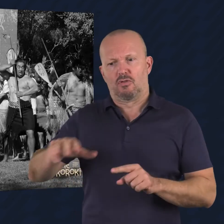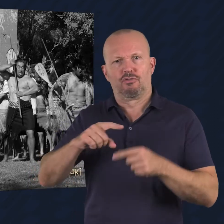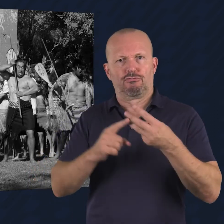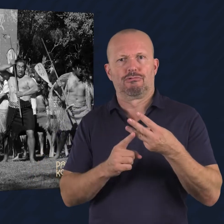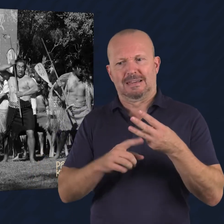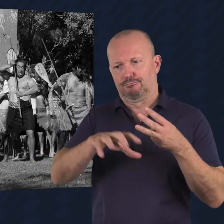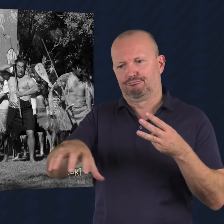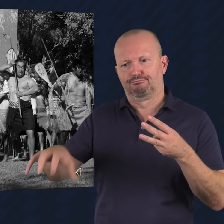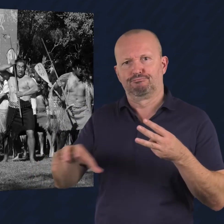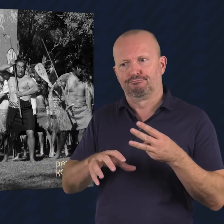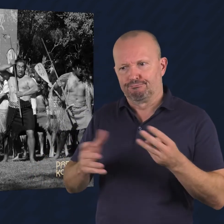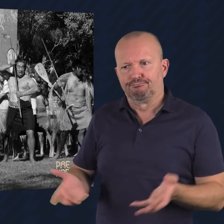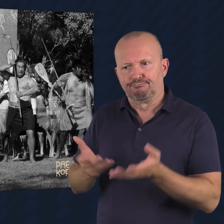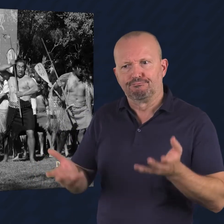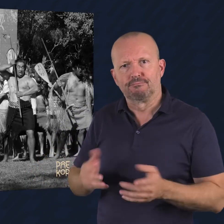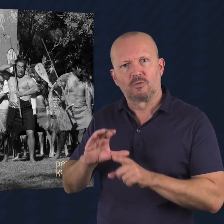Tauranga Moana, Tauranga Tangata.